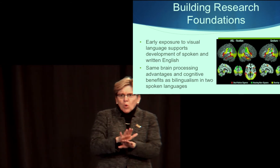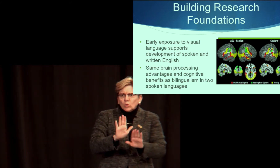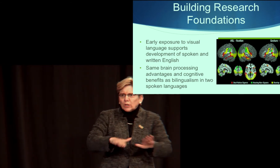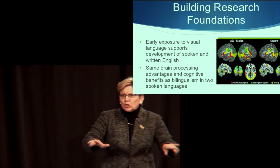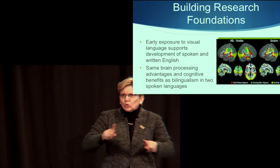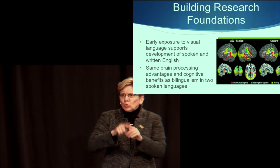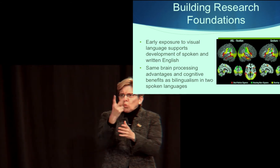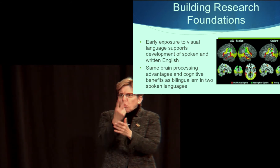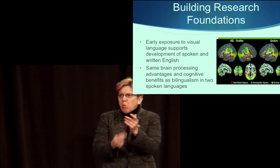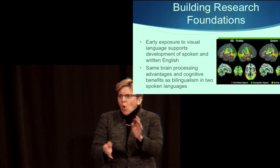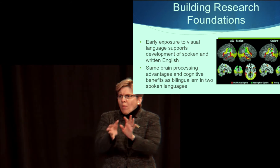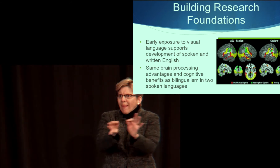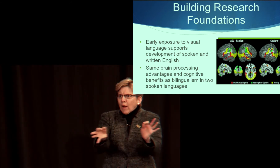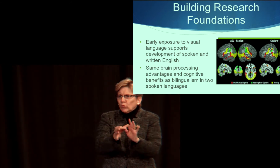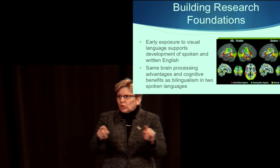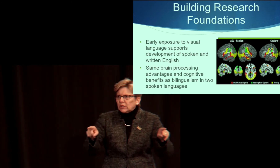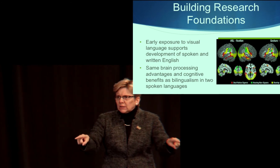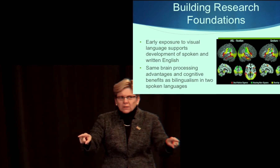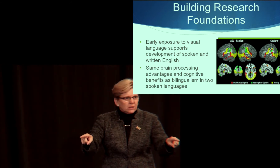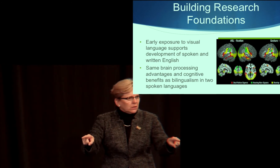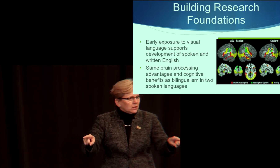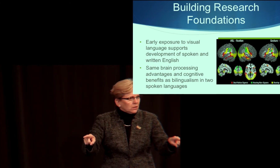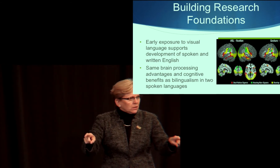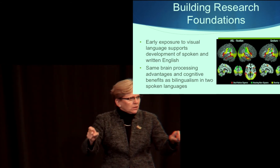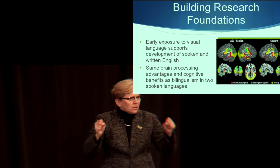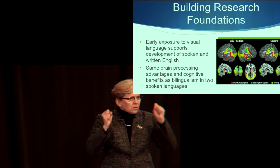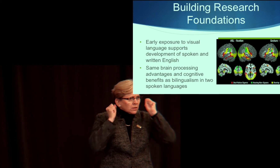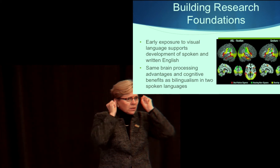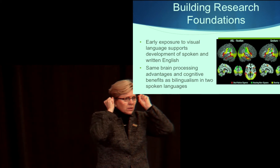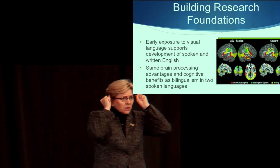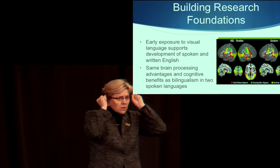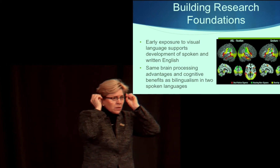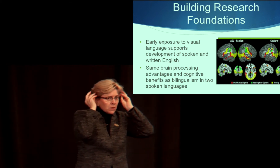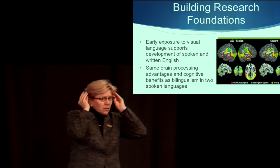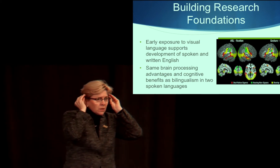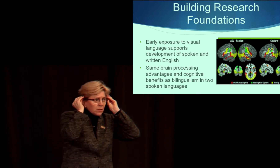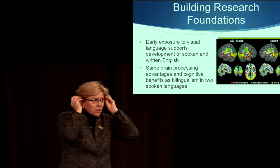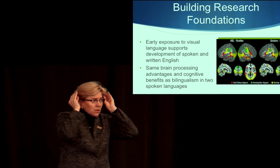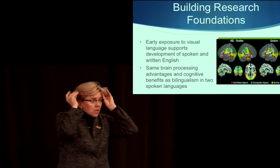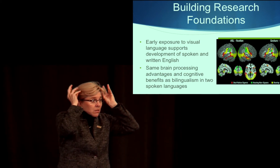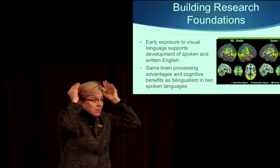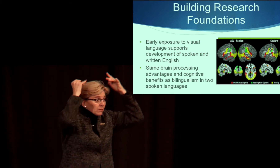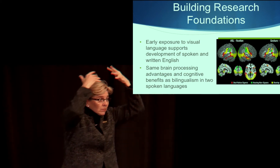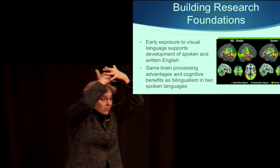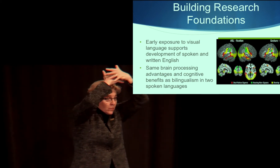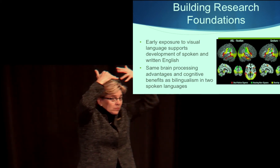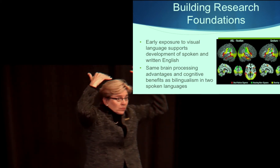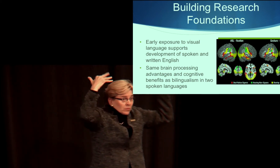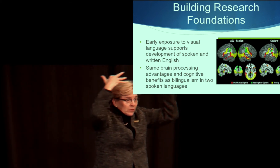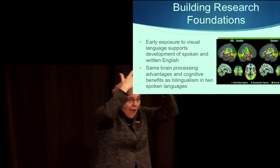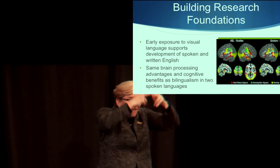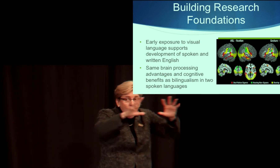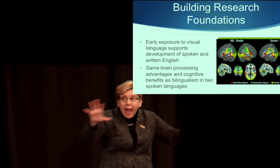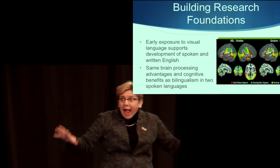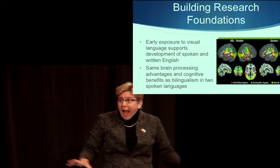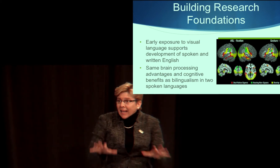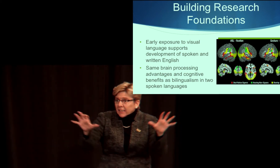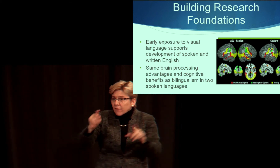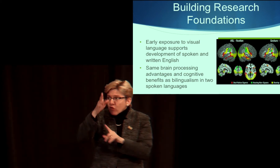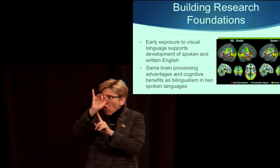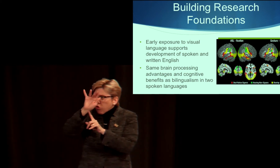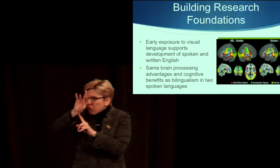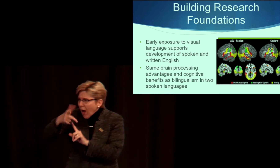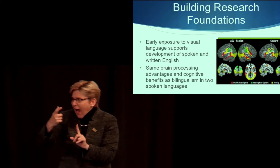children to both languages, the brain shows a ton of activity across the hemispheres.